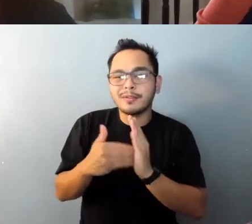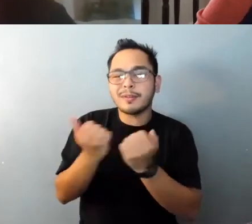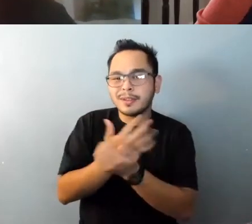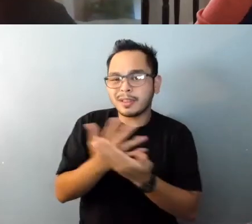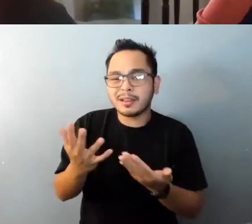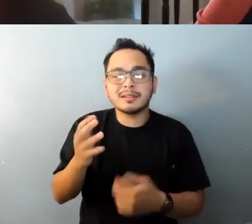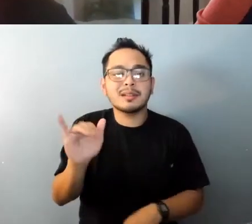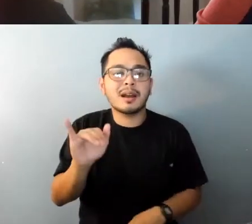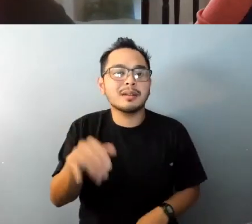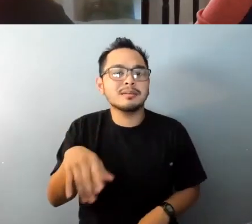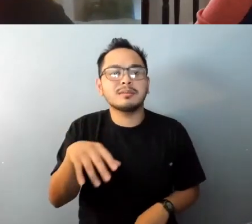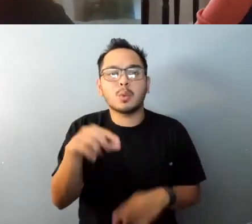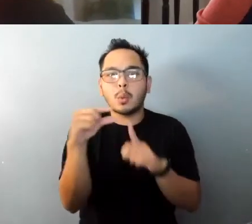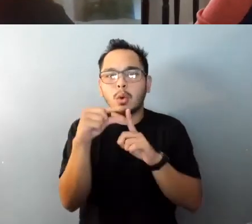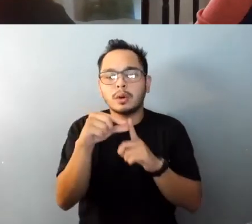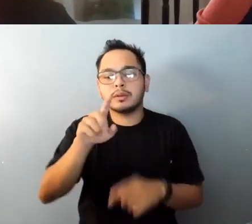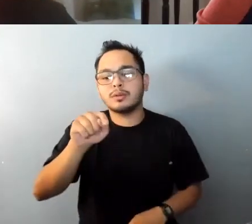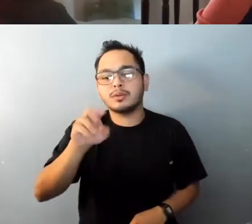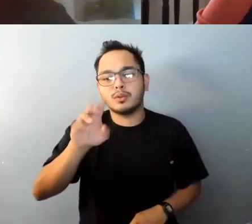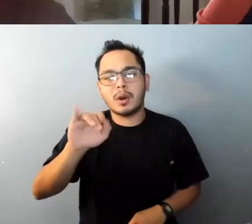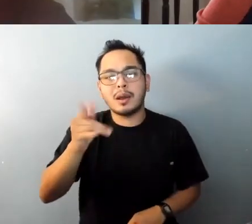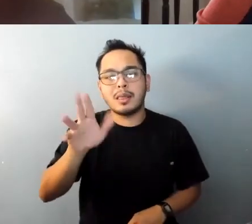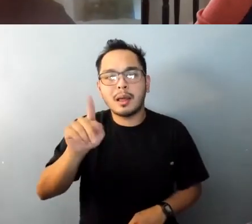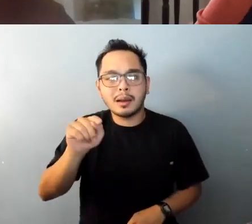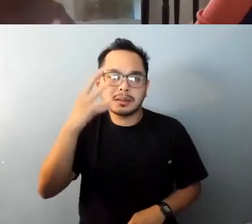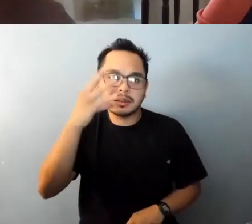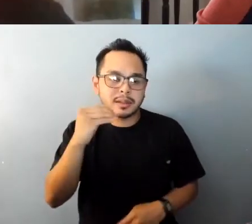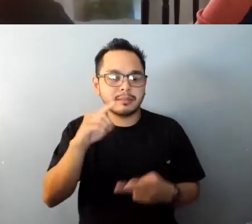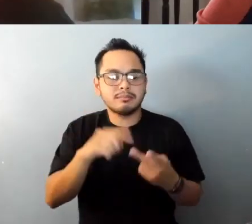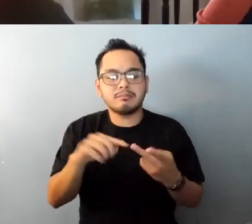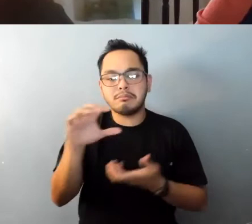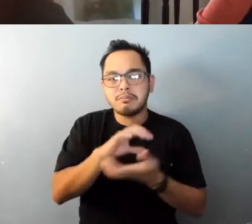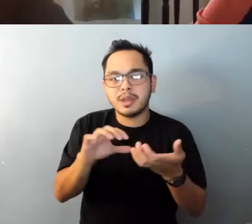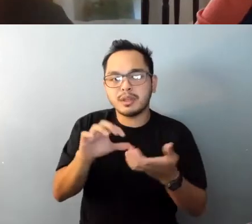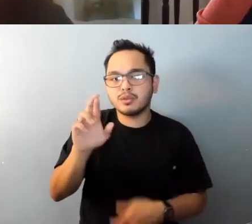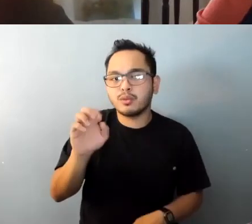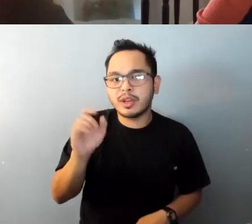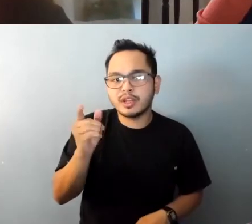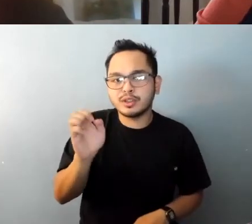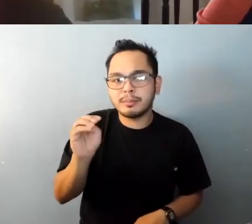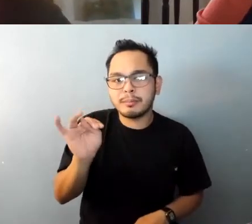sleep to next Regiment, to the songs that were used because they were used very pointedly